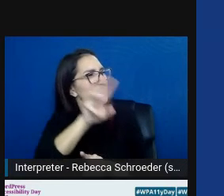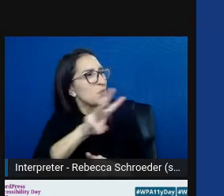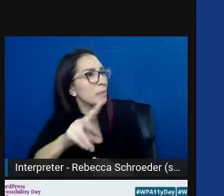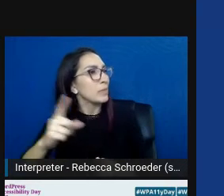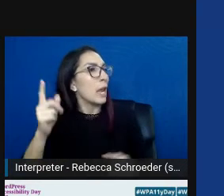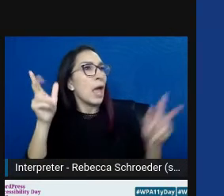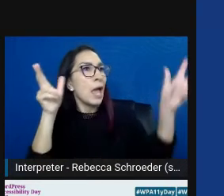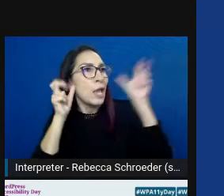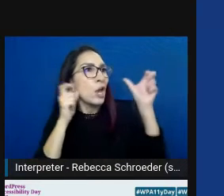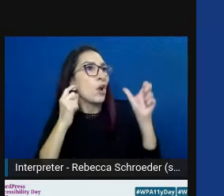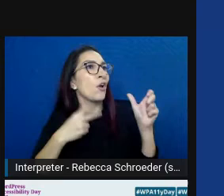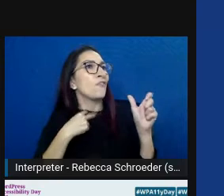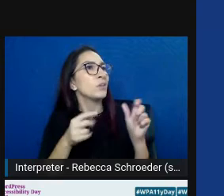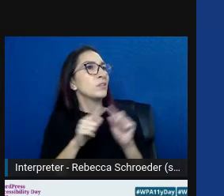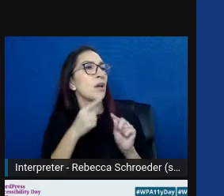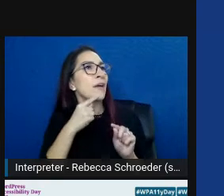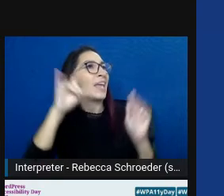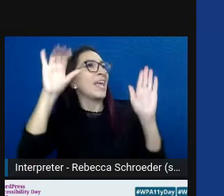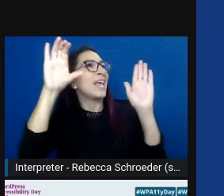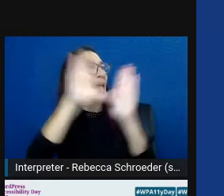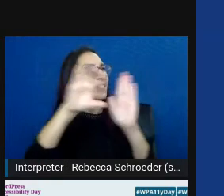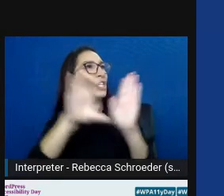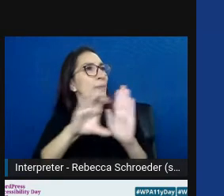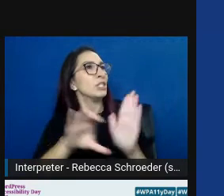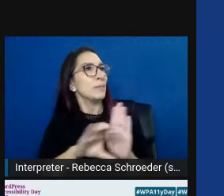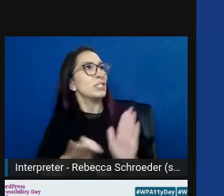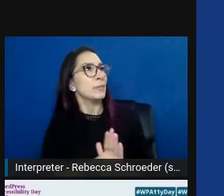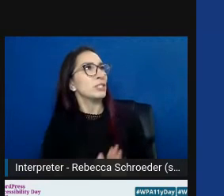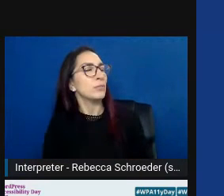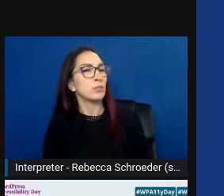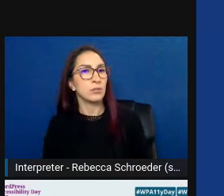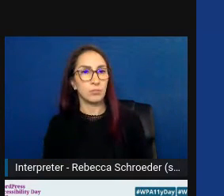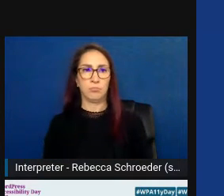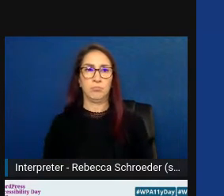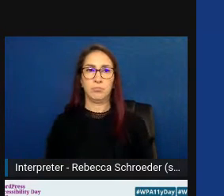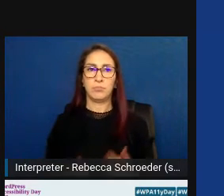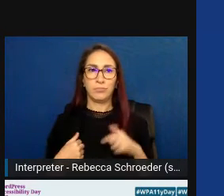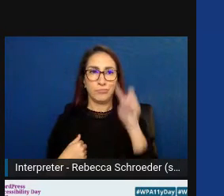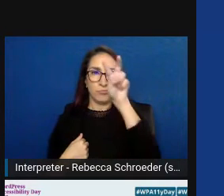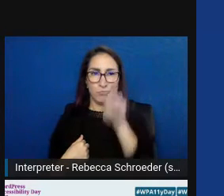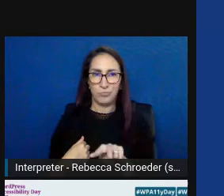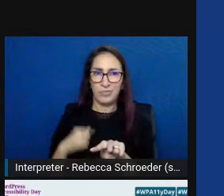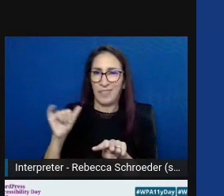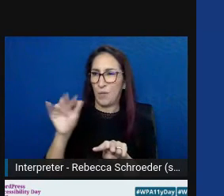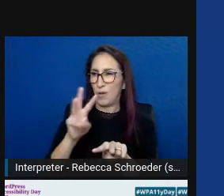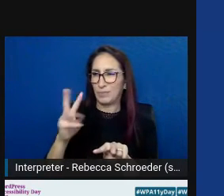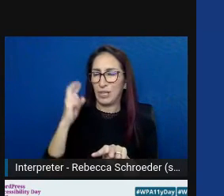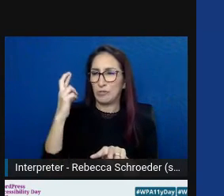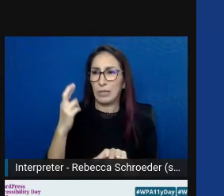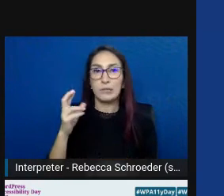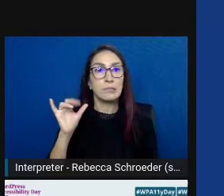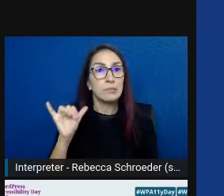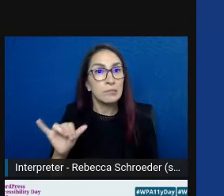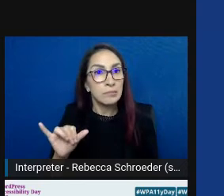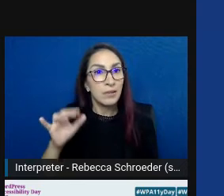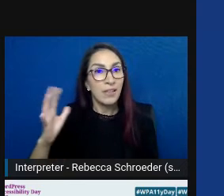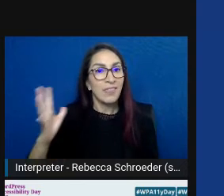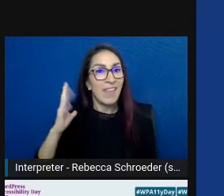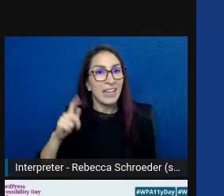Then I looked at the site and I realized what we were doing at the time because CSS was not a thing.